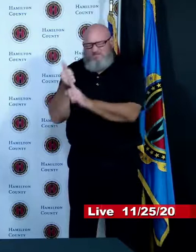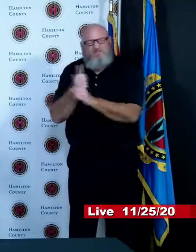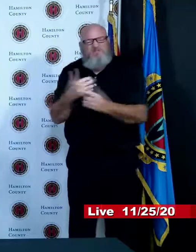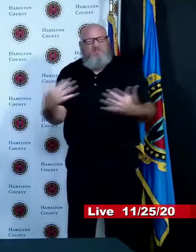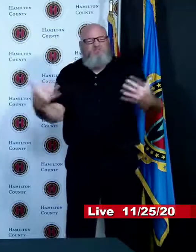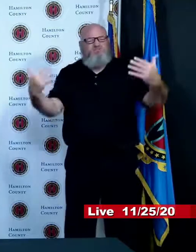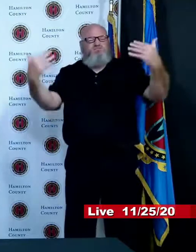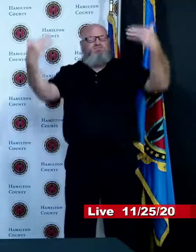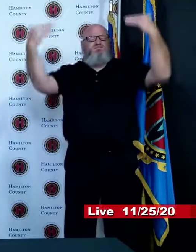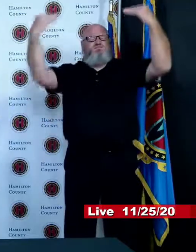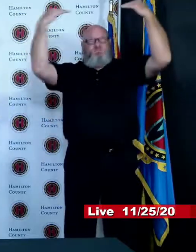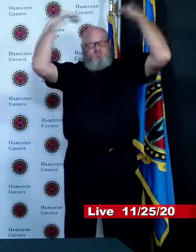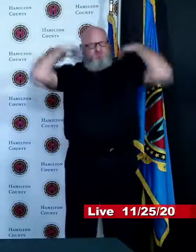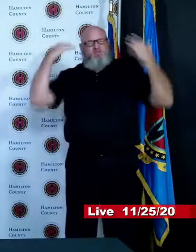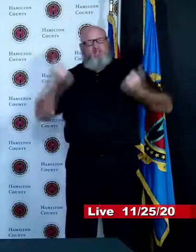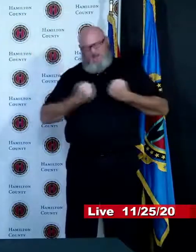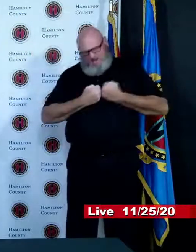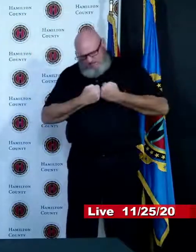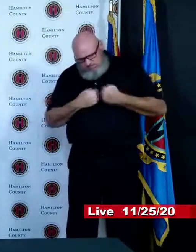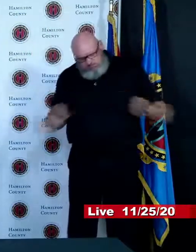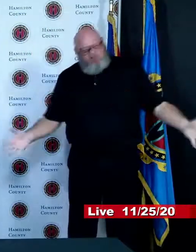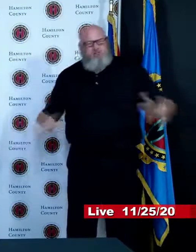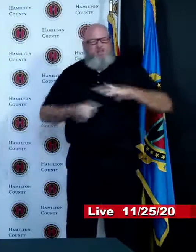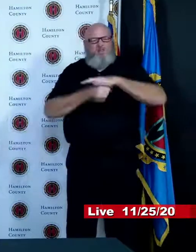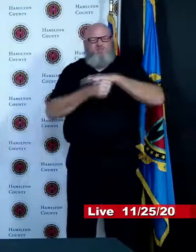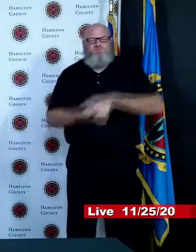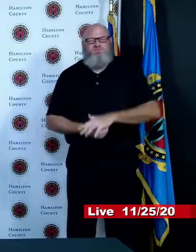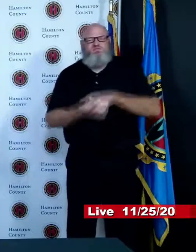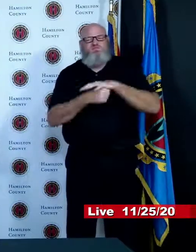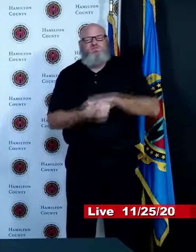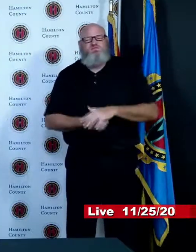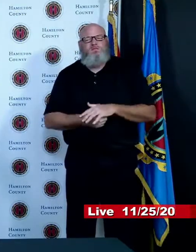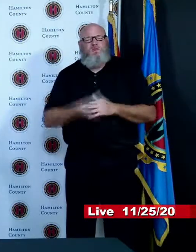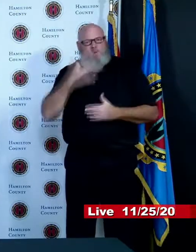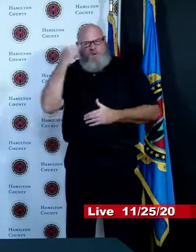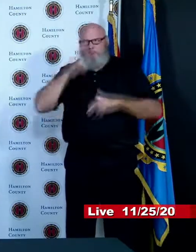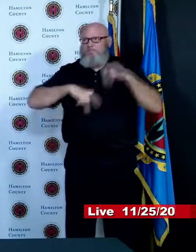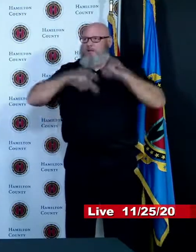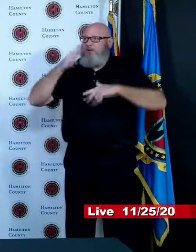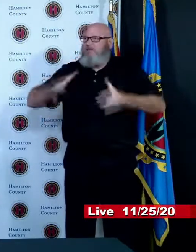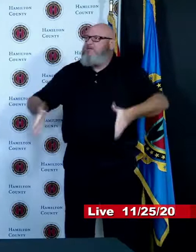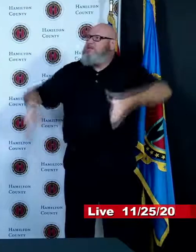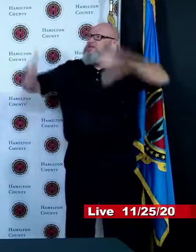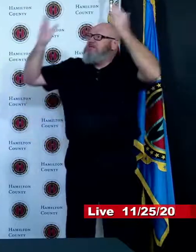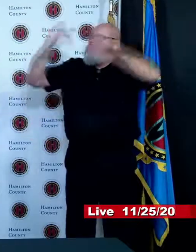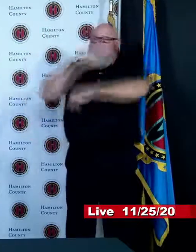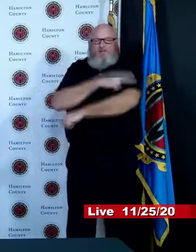the last week or two but when you look at the 14 county region we currently have 650 patients